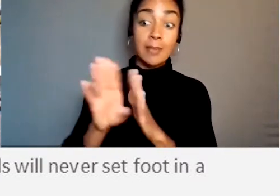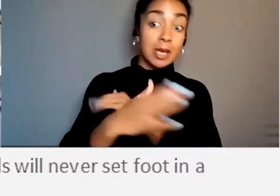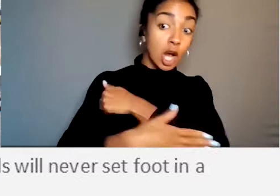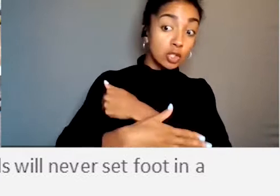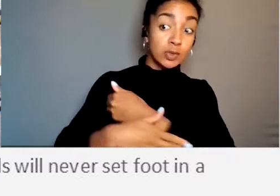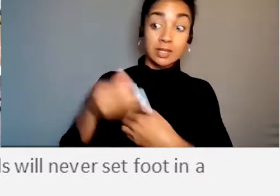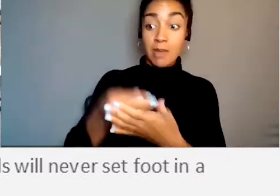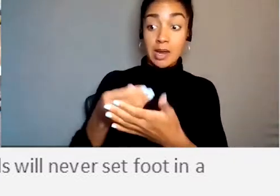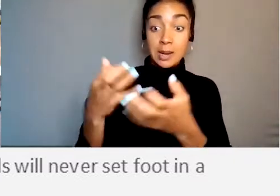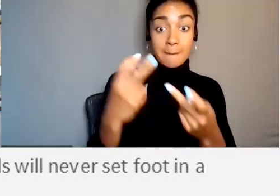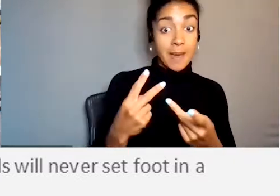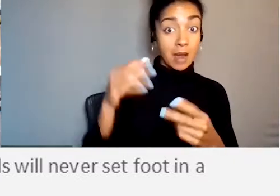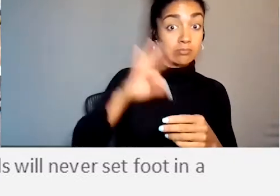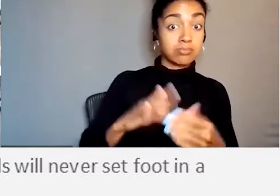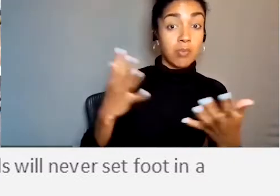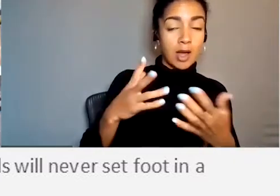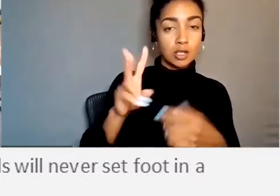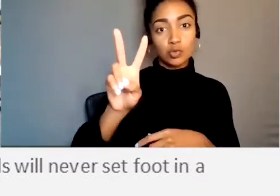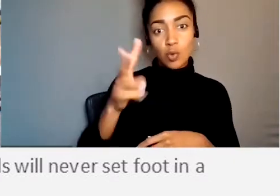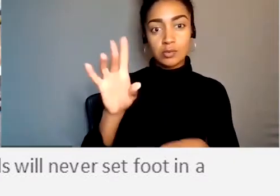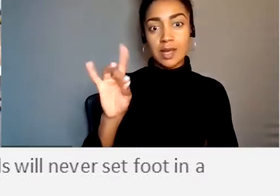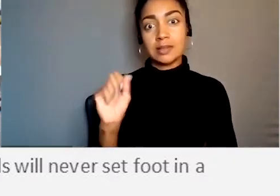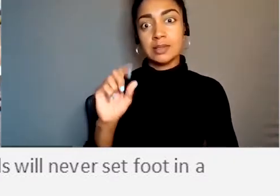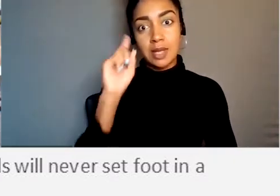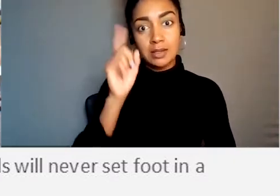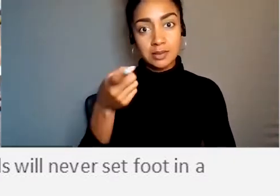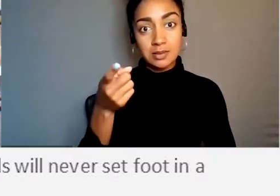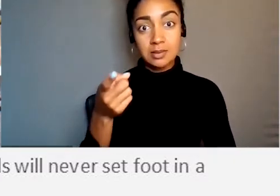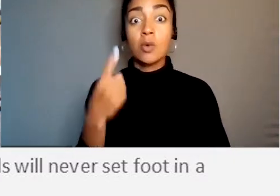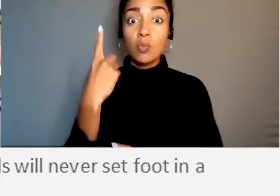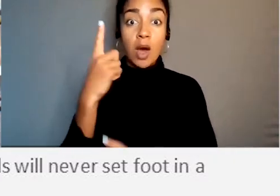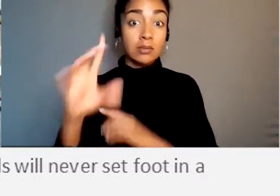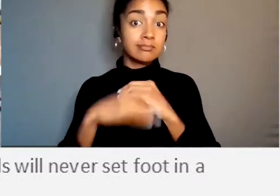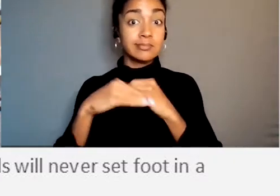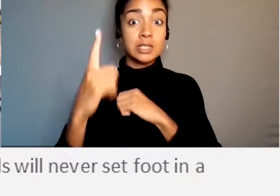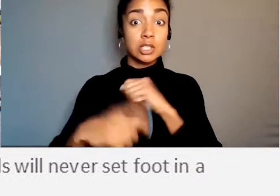And one additional year of schooling can increase a woman's earning by 10 to 20 percent.